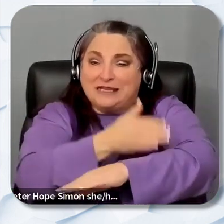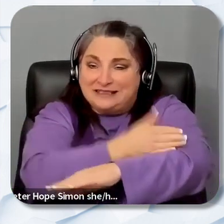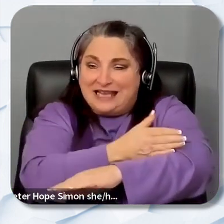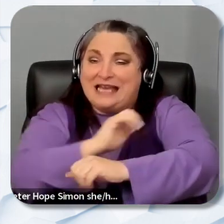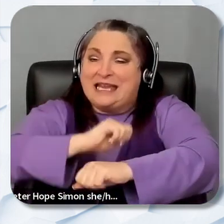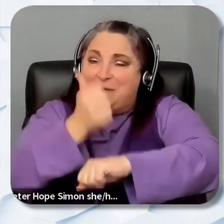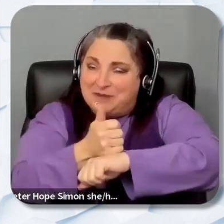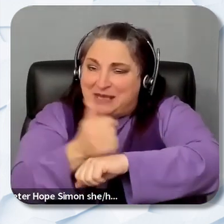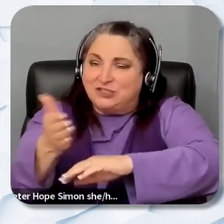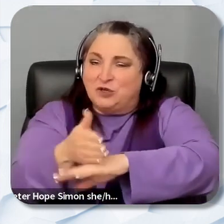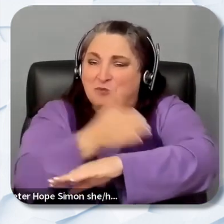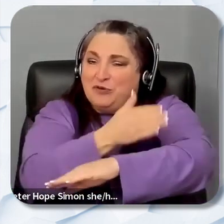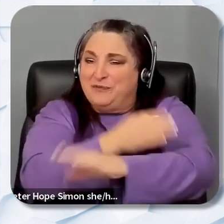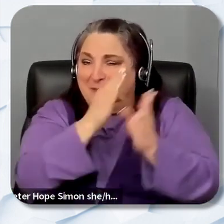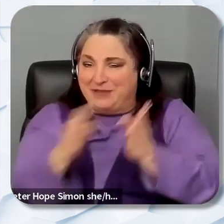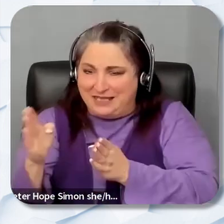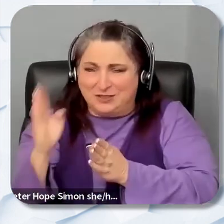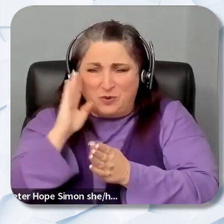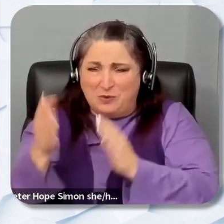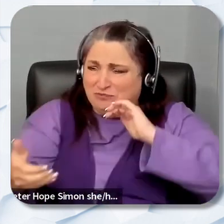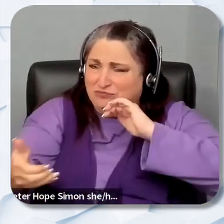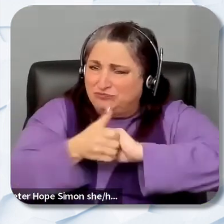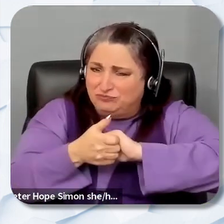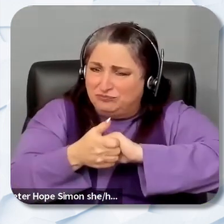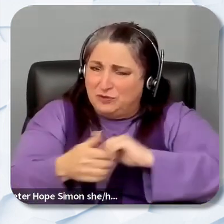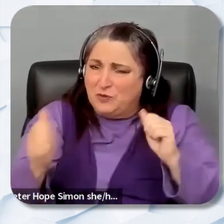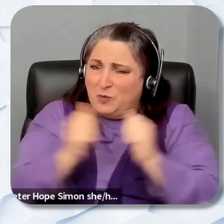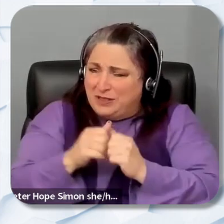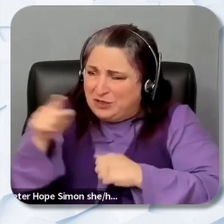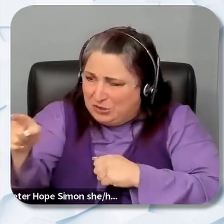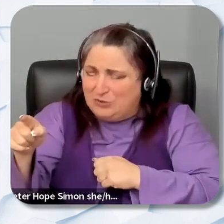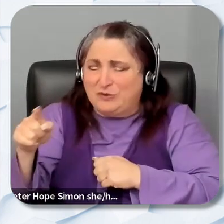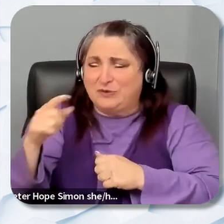improvement plan. So we're gonna work with you to make sure that you can meet the needs